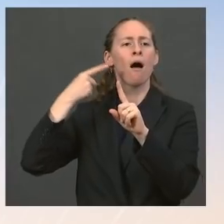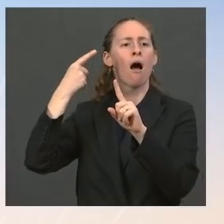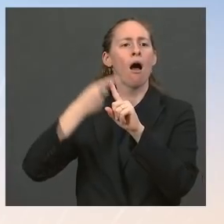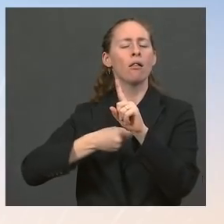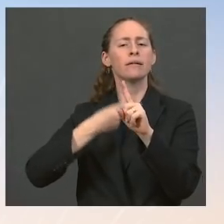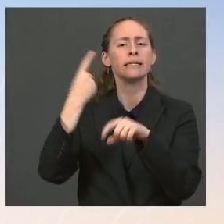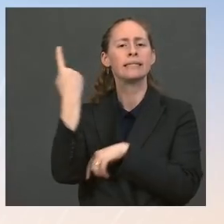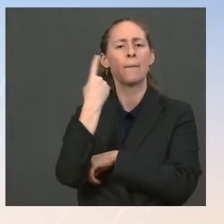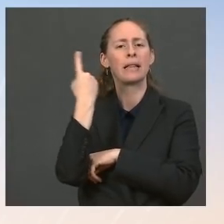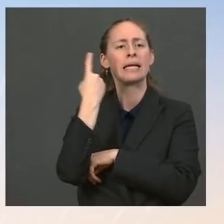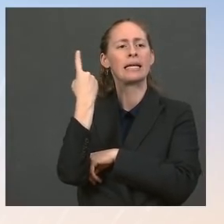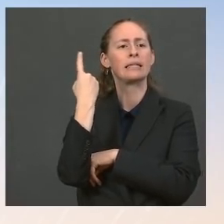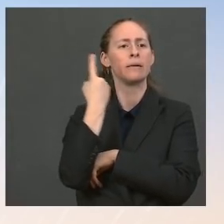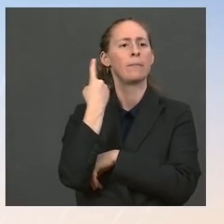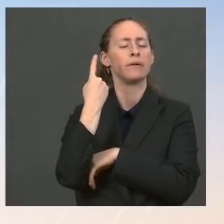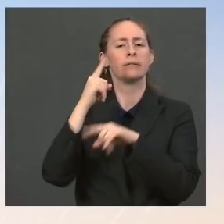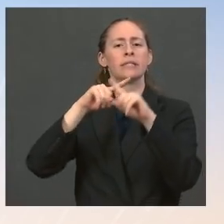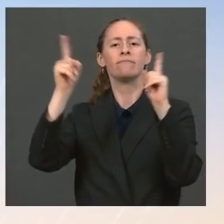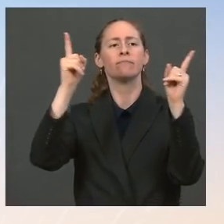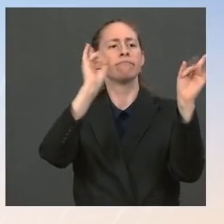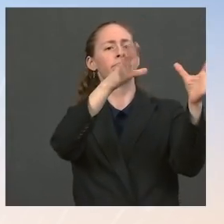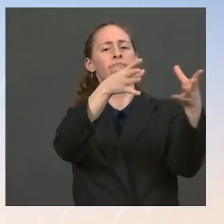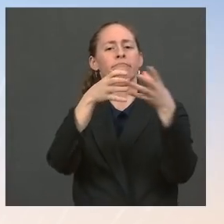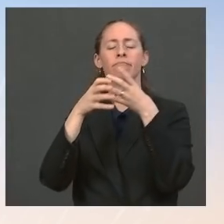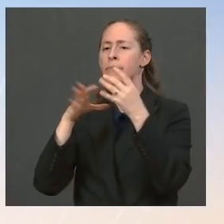or another major issue or unaccompanied minors or --